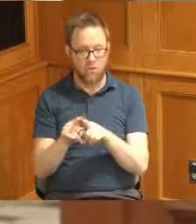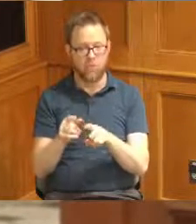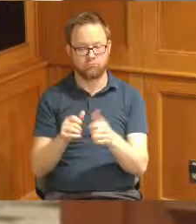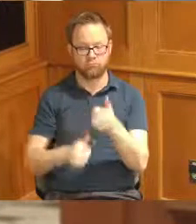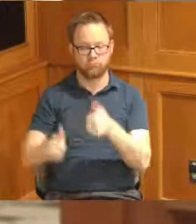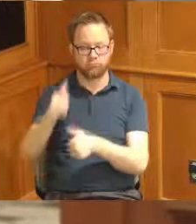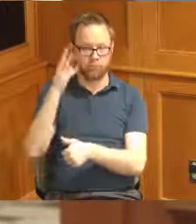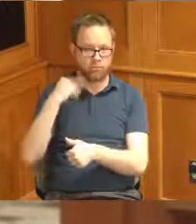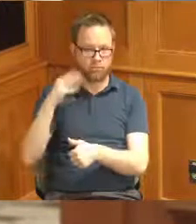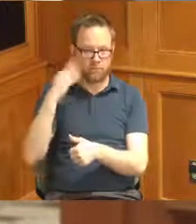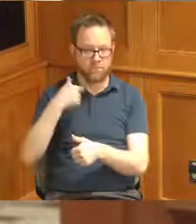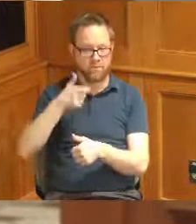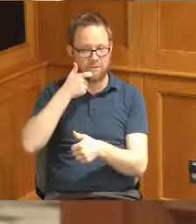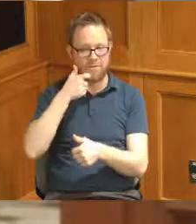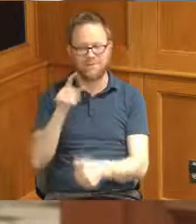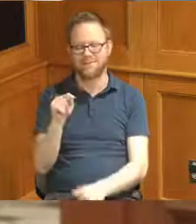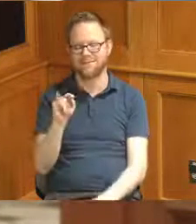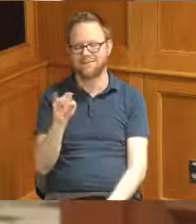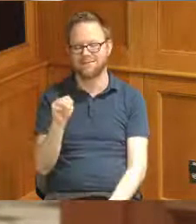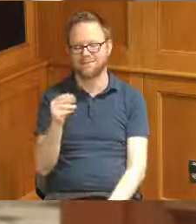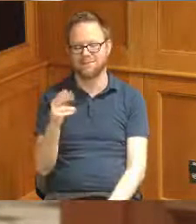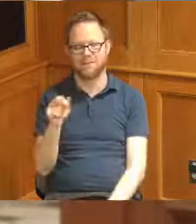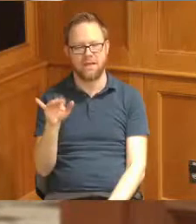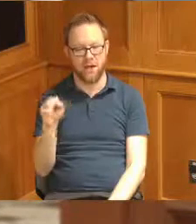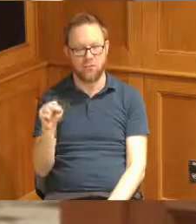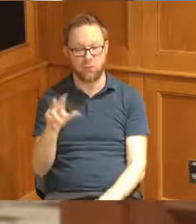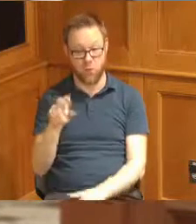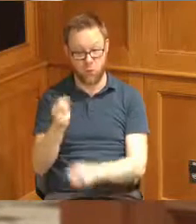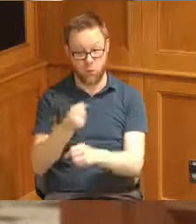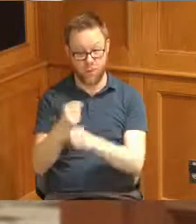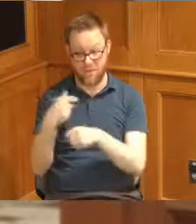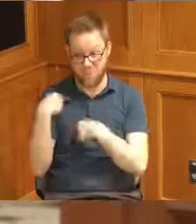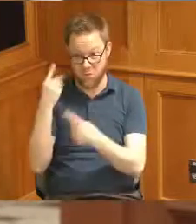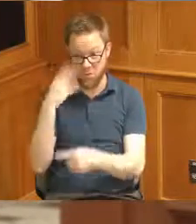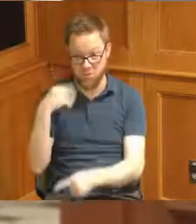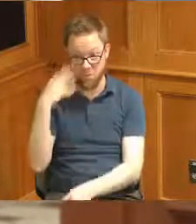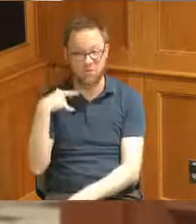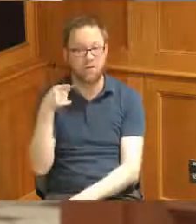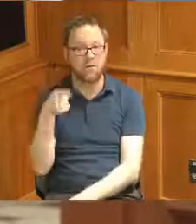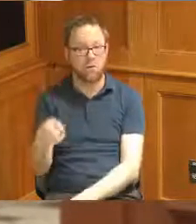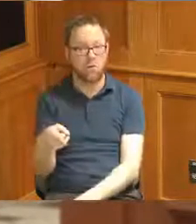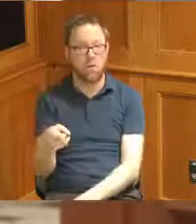that were on duty Tim Harris a 30 30-year veteran with the organization who was able to kick in and